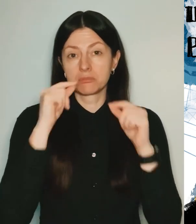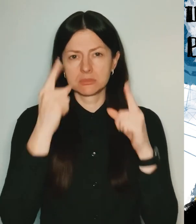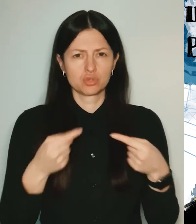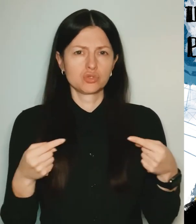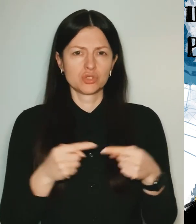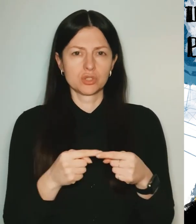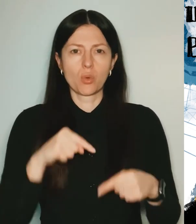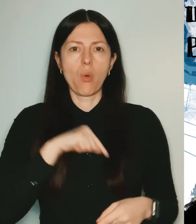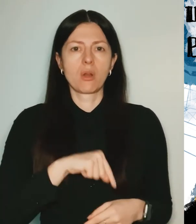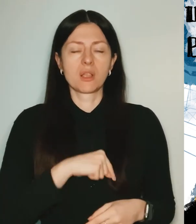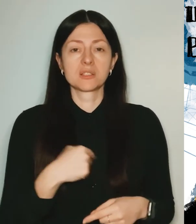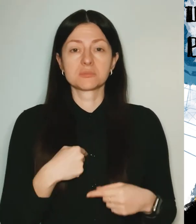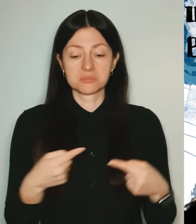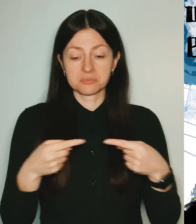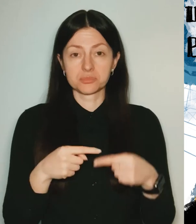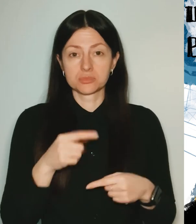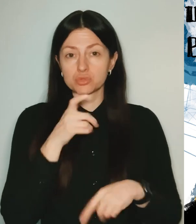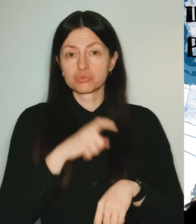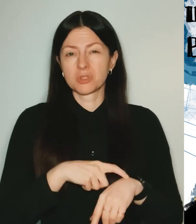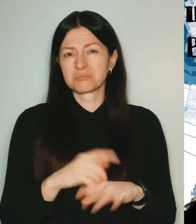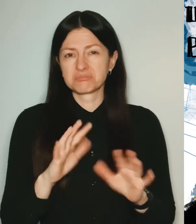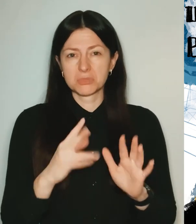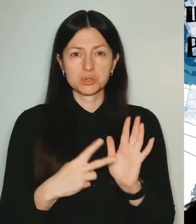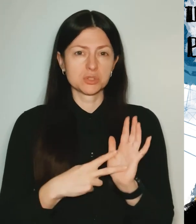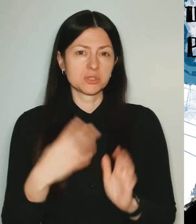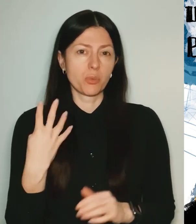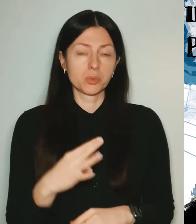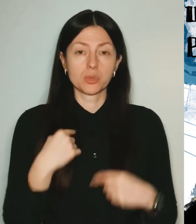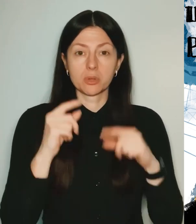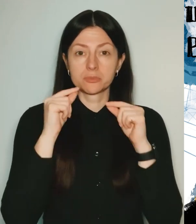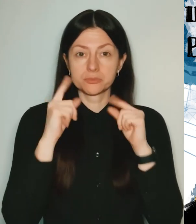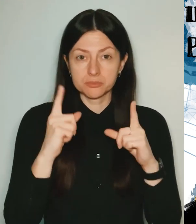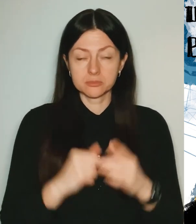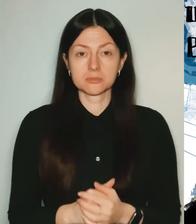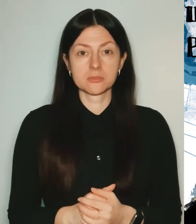I woke up at the exact time defined by my own body time — around 7:40, as far as I remember.